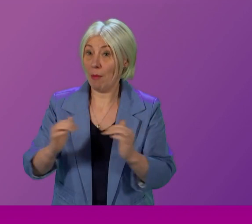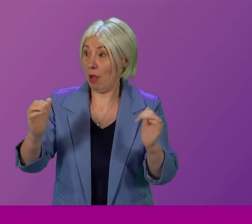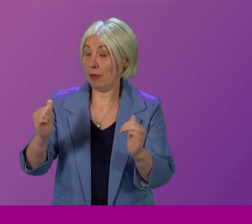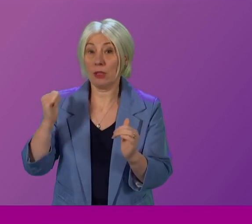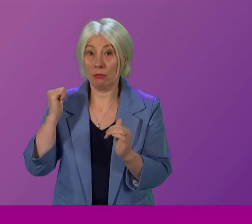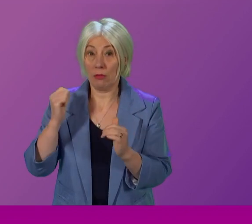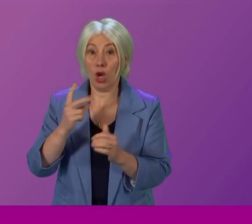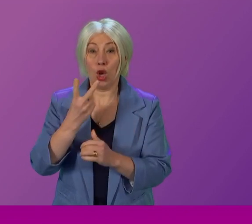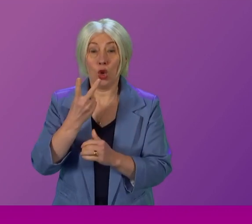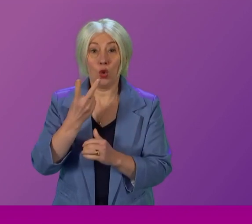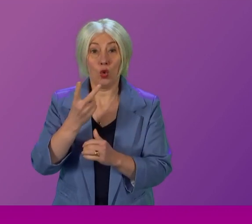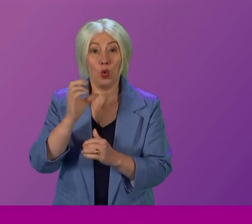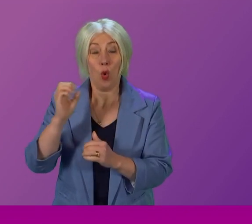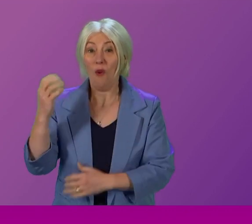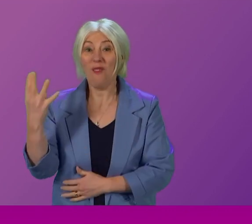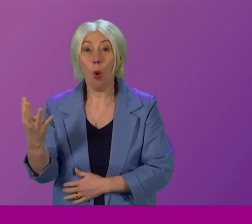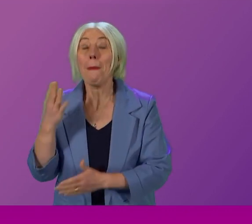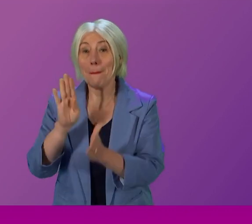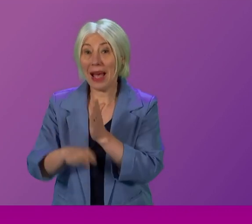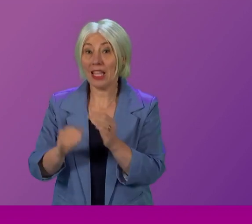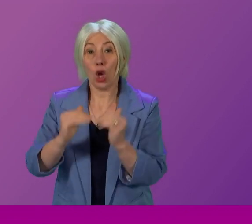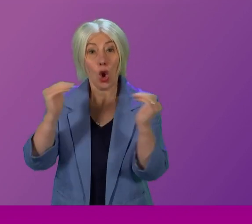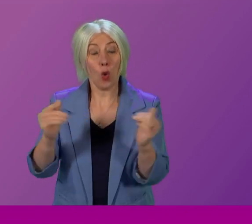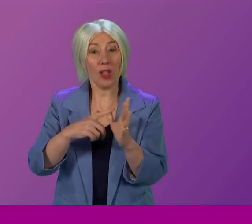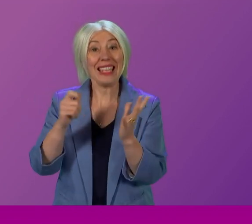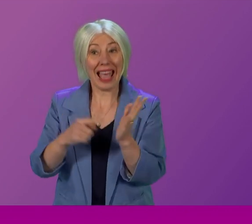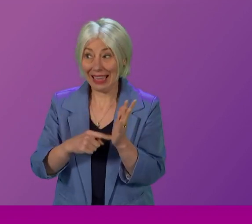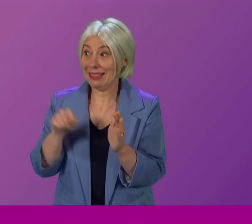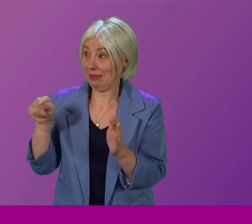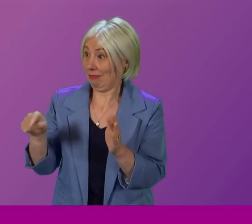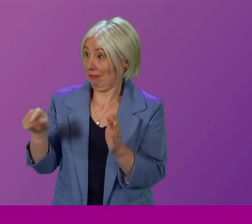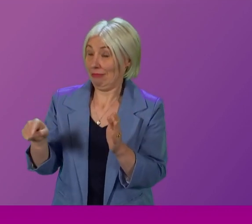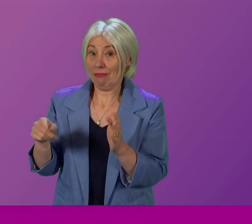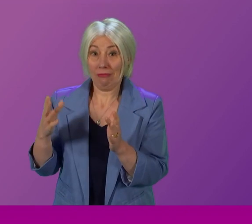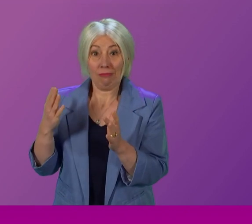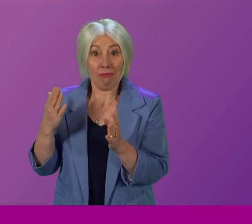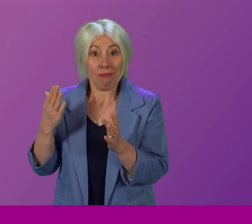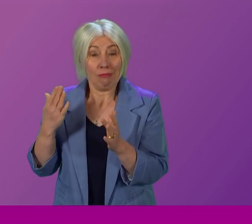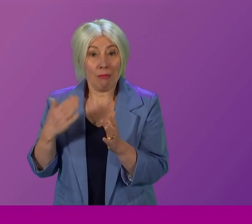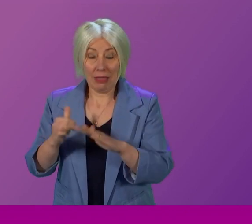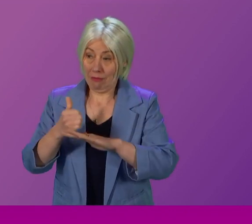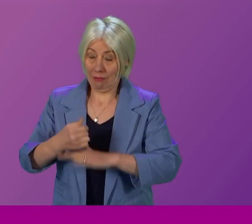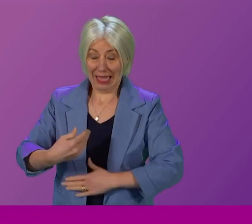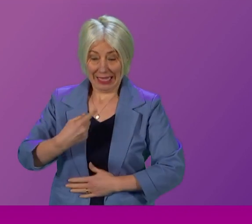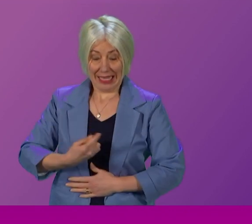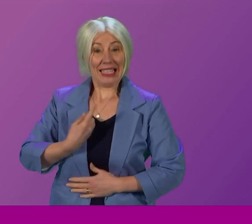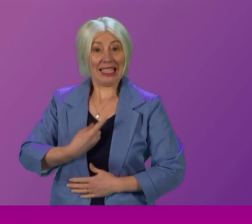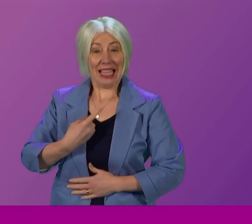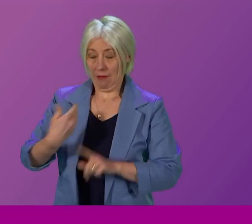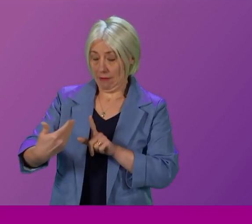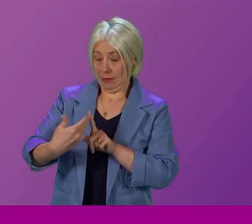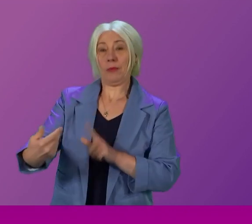Parliament in 2004, which is, and has always been, effectively based on self-identification. However,